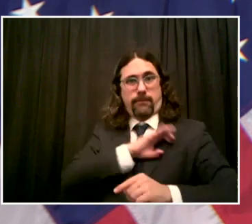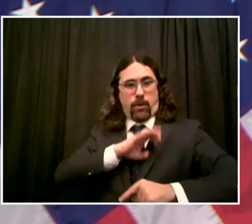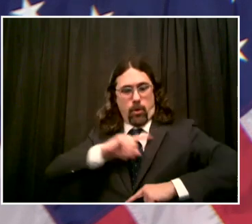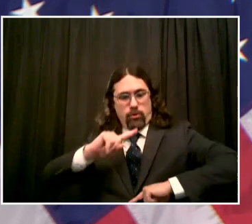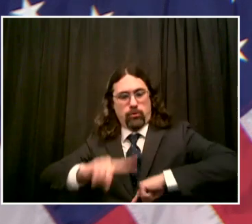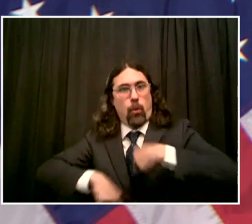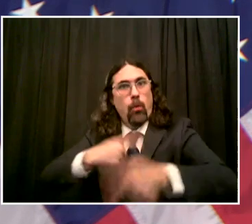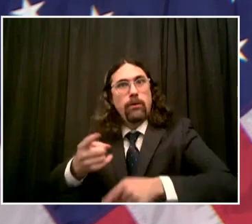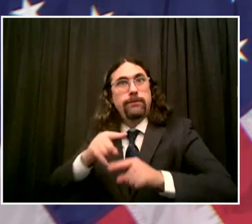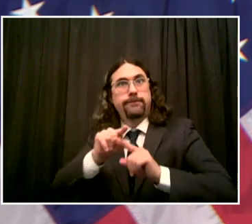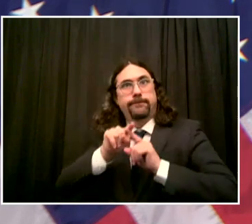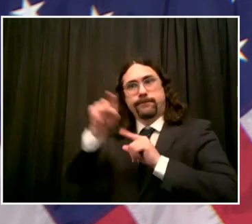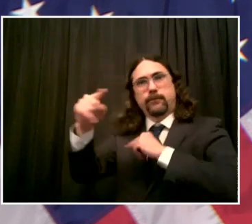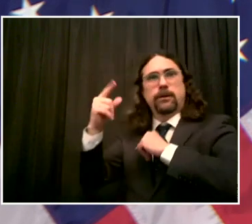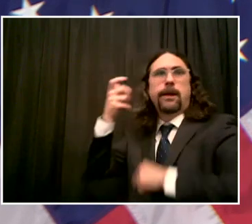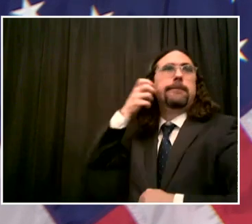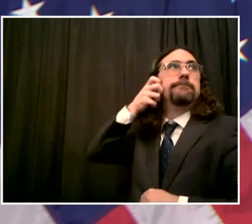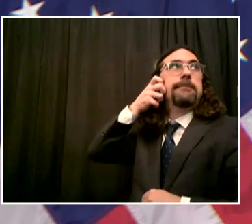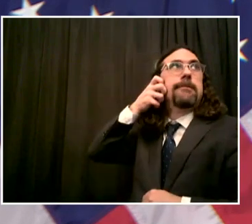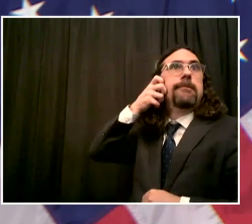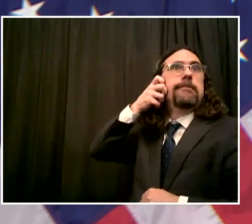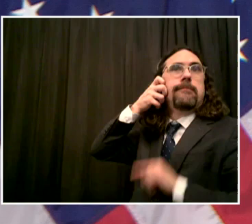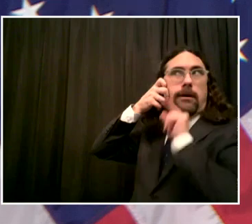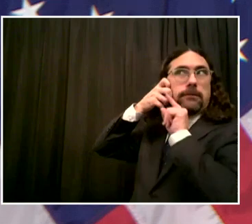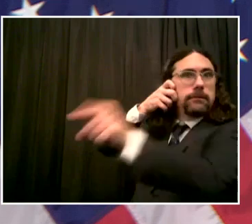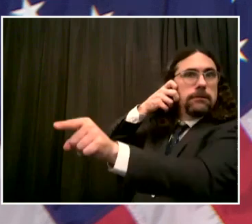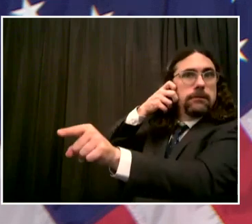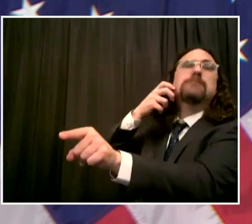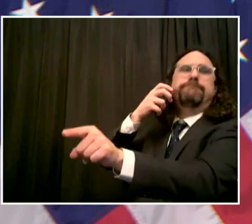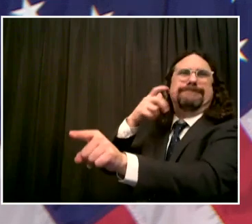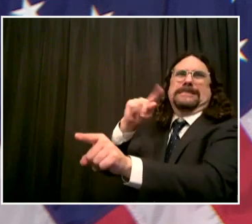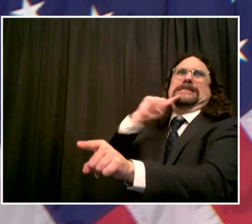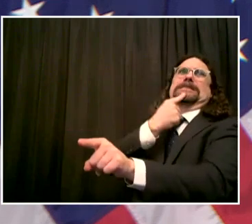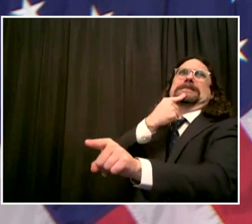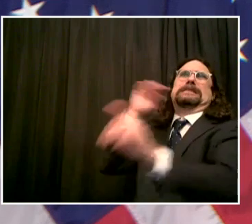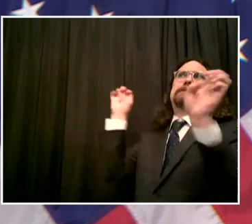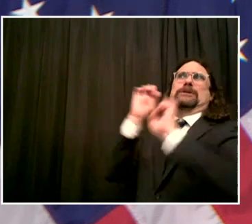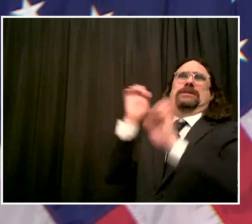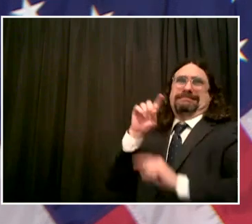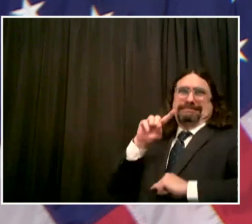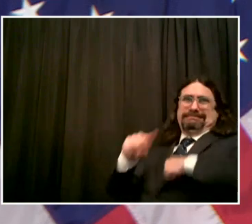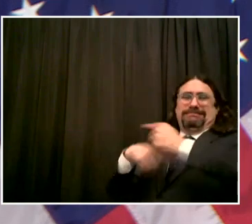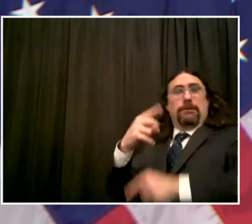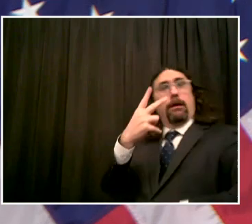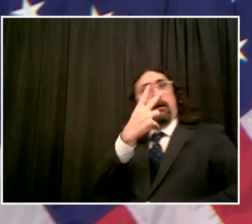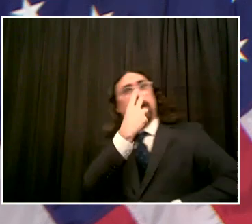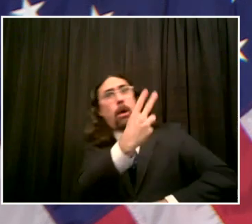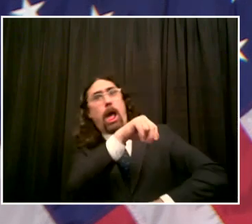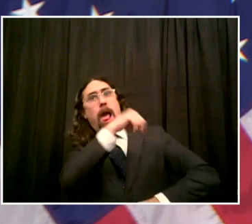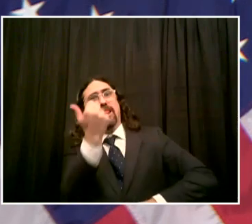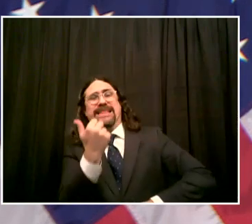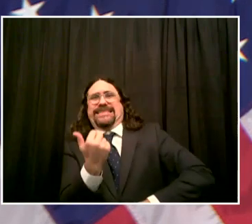SOMEONE BEING ATTACKED WEATHER IS A PROTESTER. WE'VE HAD TWO SHOOTINGS IN THE LAST FEW NIGHTS. WE'VE HAD MULTIPLE GUNS